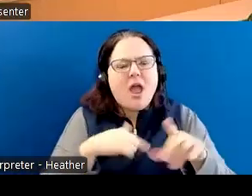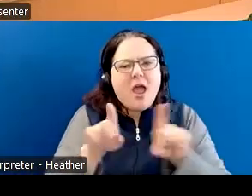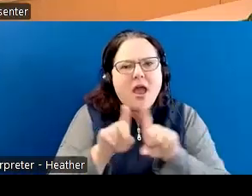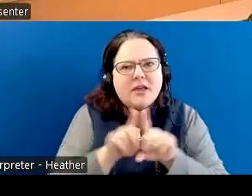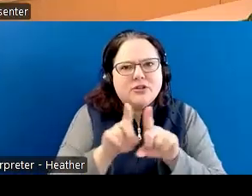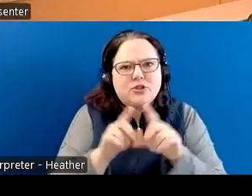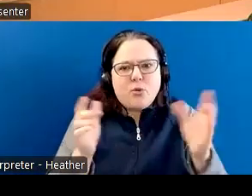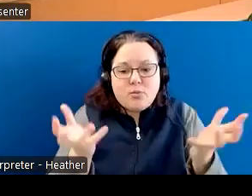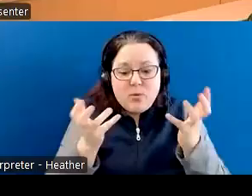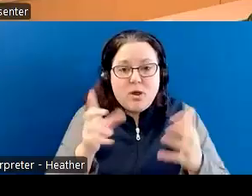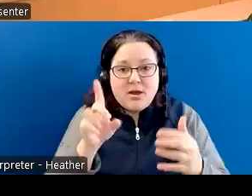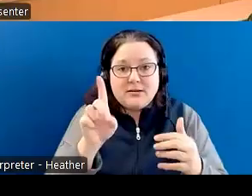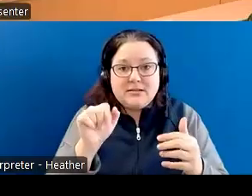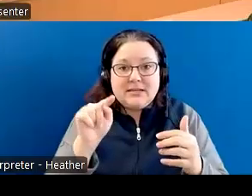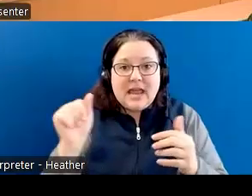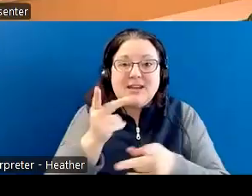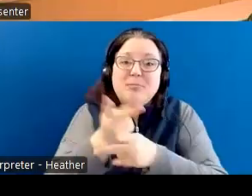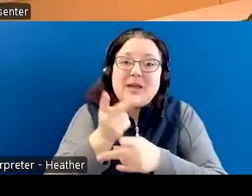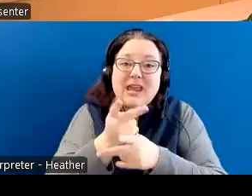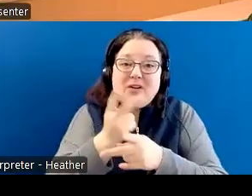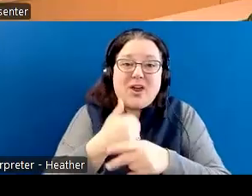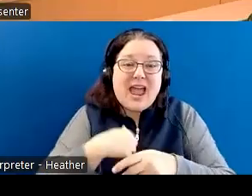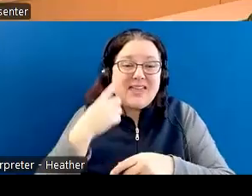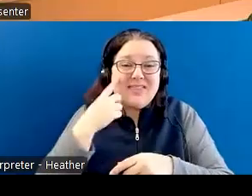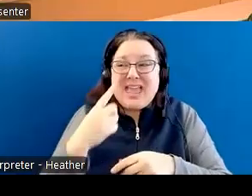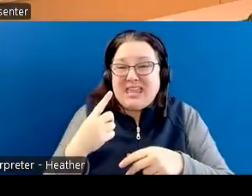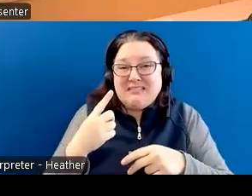data I want to be careful to just say that gosh I think half the credit I get from patients is